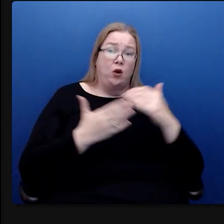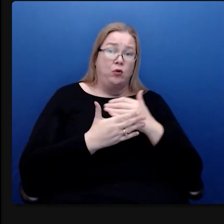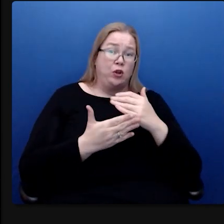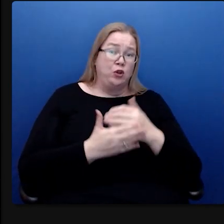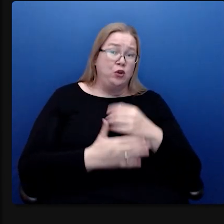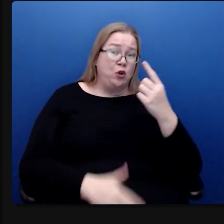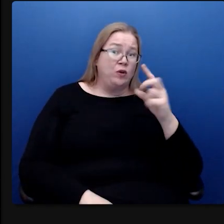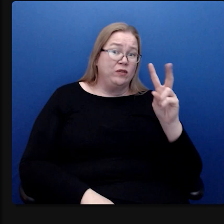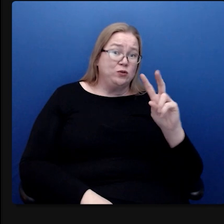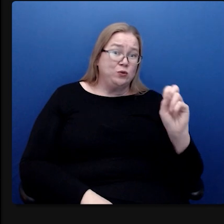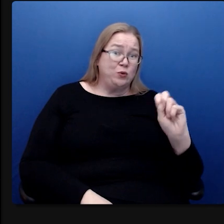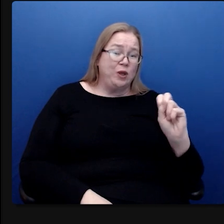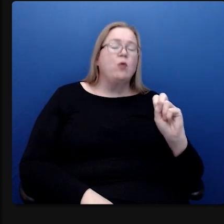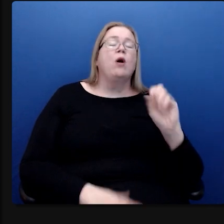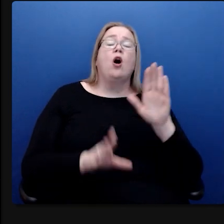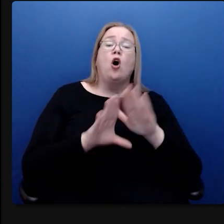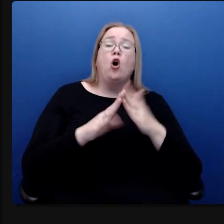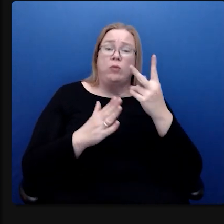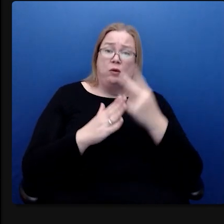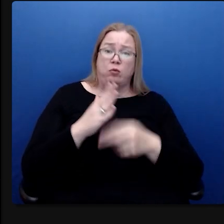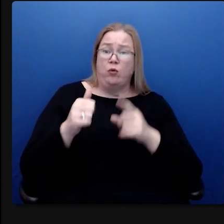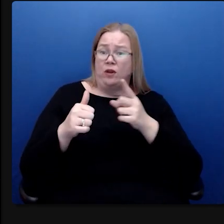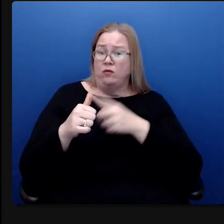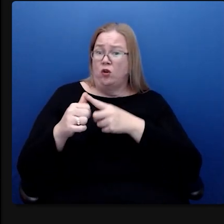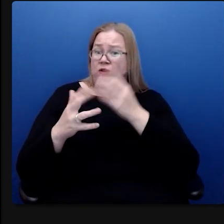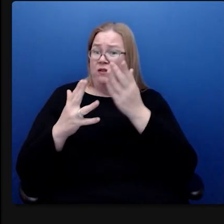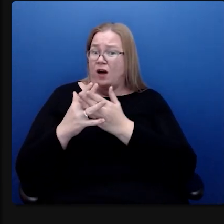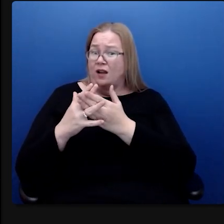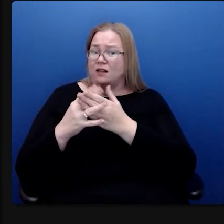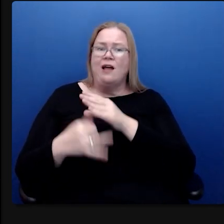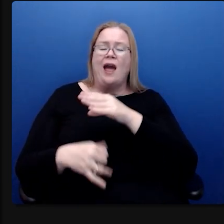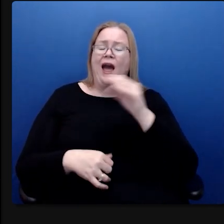In the newest version of Visual Studio, opening both the first file